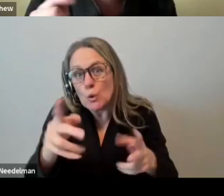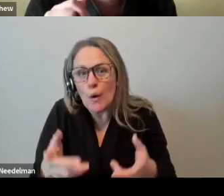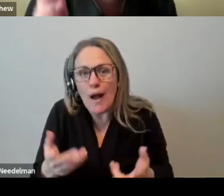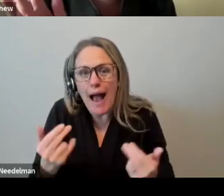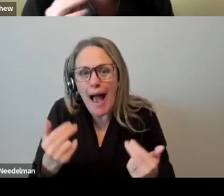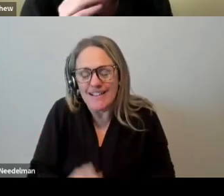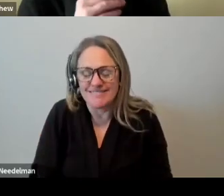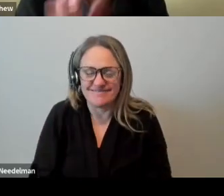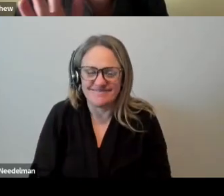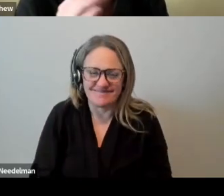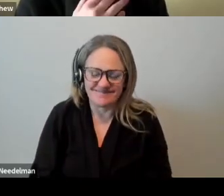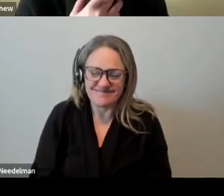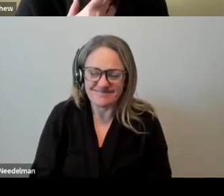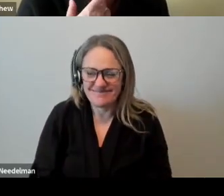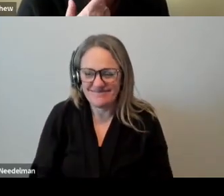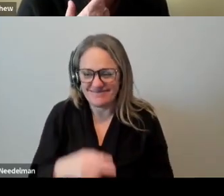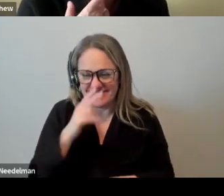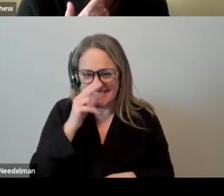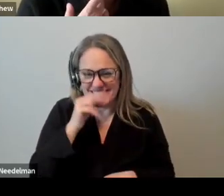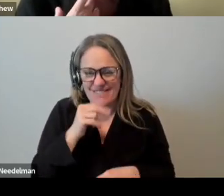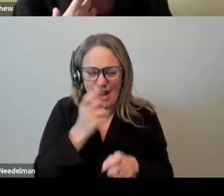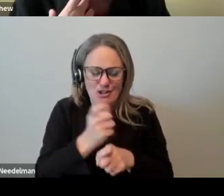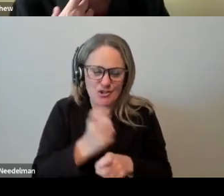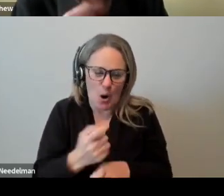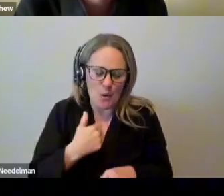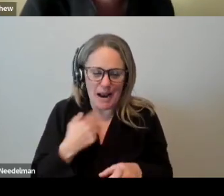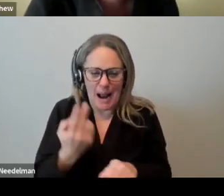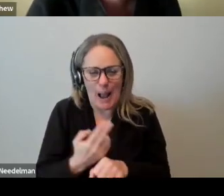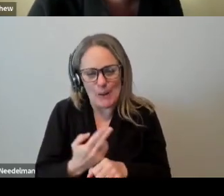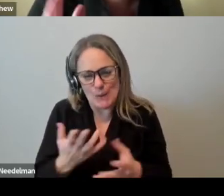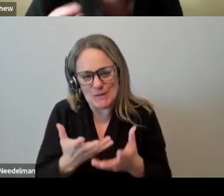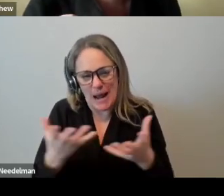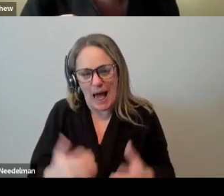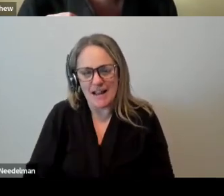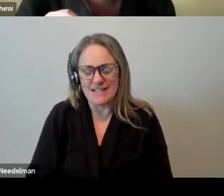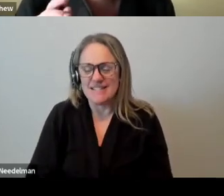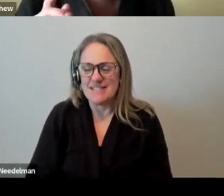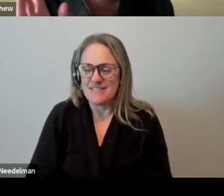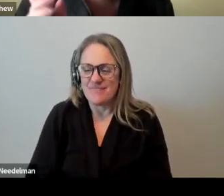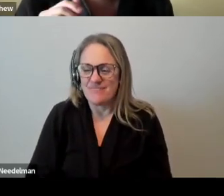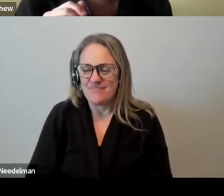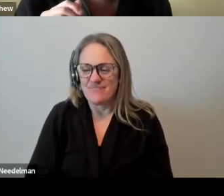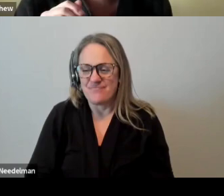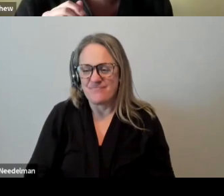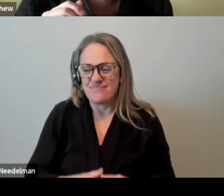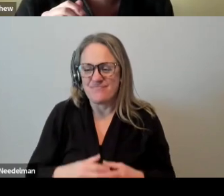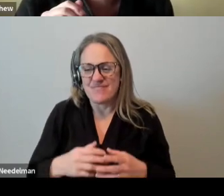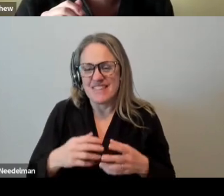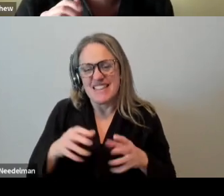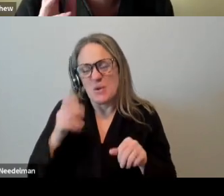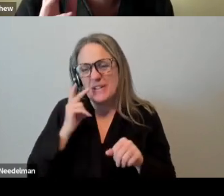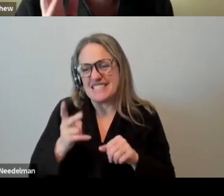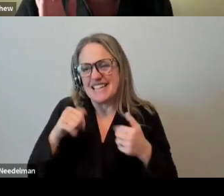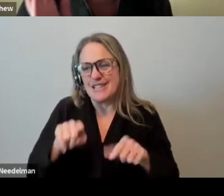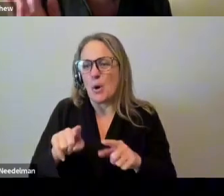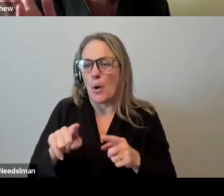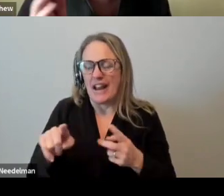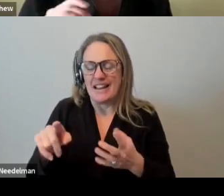Oh yeah, we get, we get it. It's a, it's a fun joke that I get to say a lot more during sandal season than during other seasons, I'm afraid.